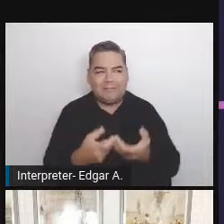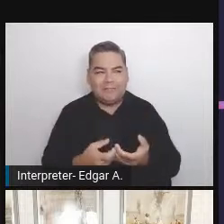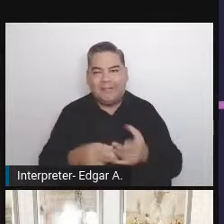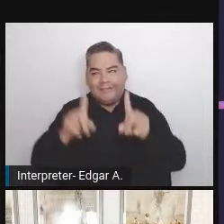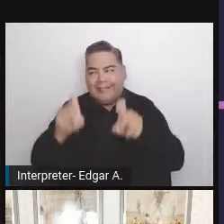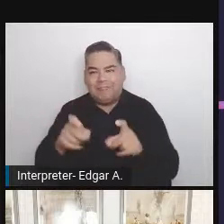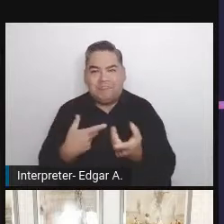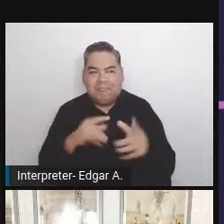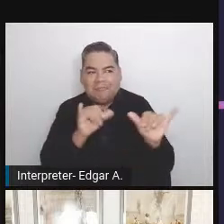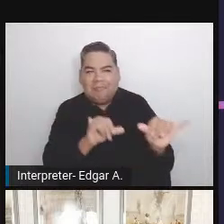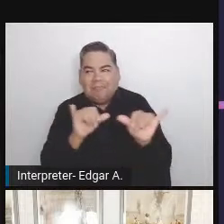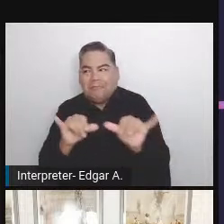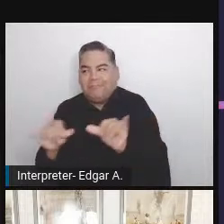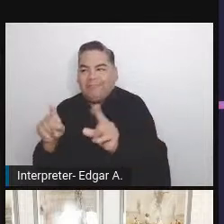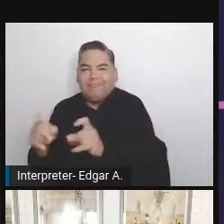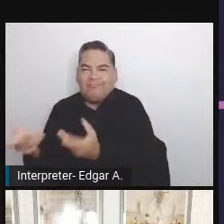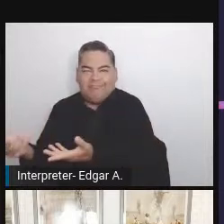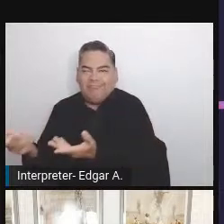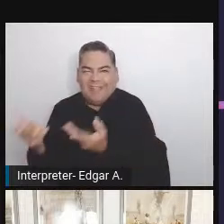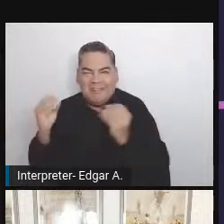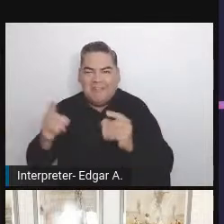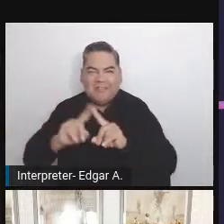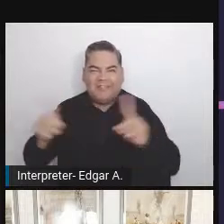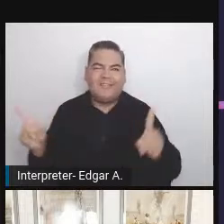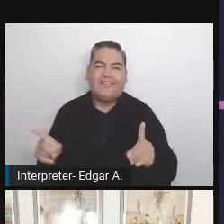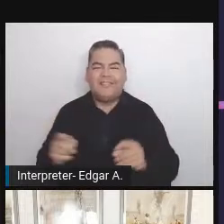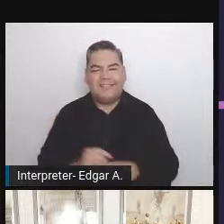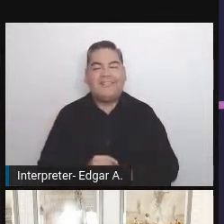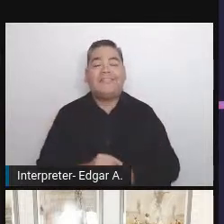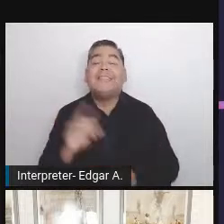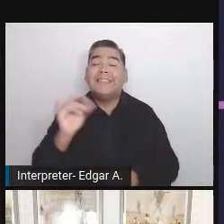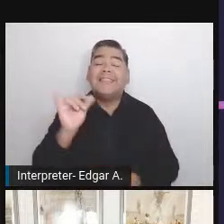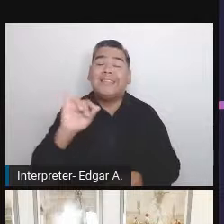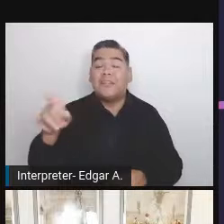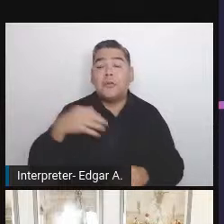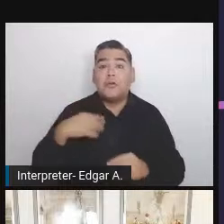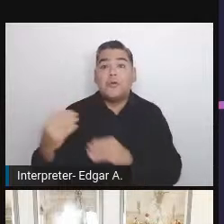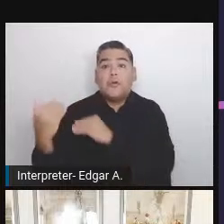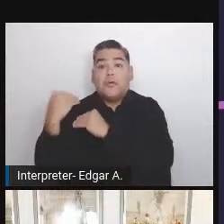Maybe let's add accessibility is one of them because a test is a test so there is no difference.